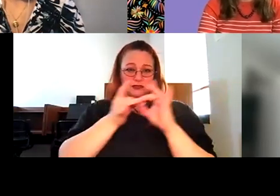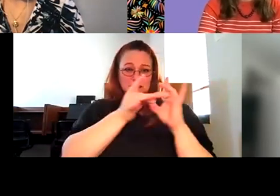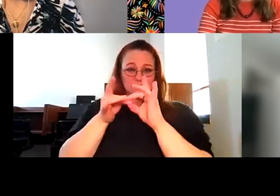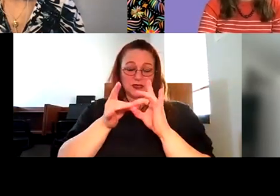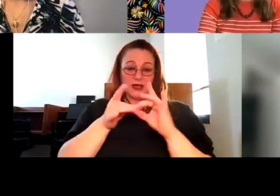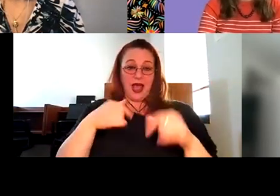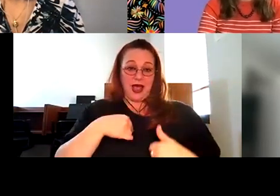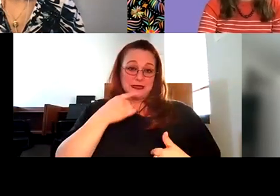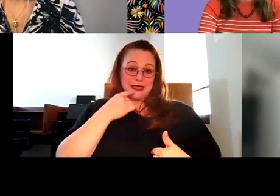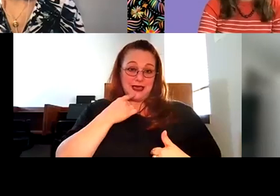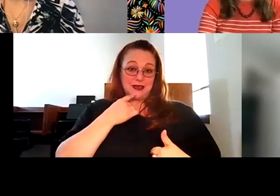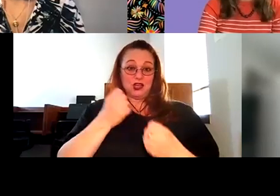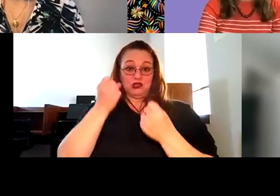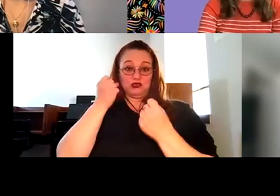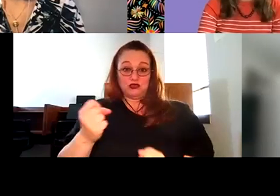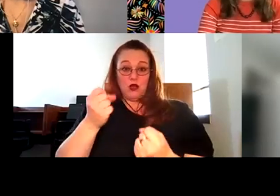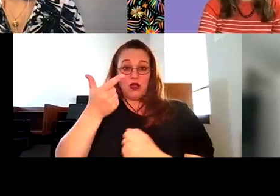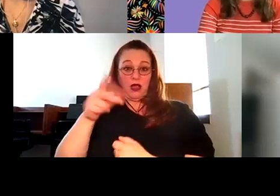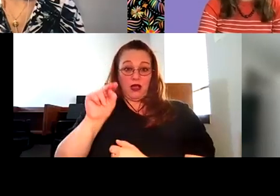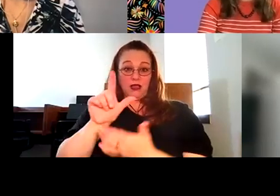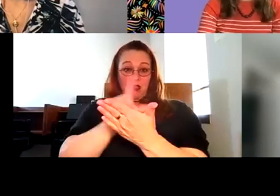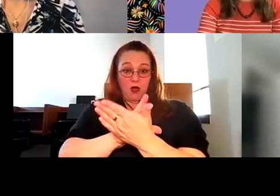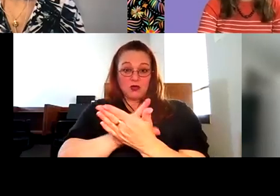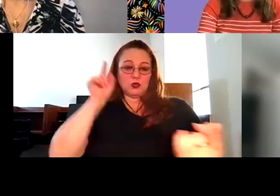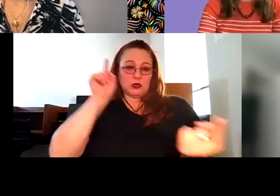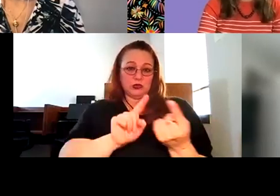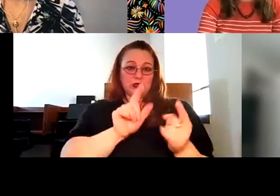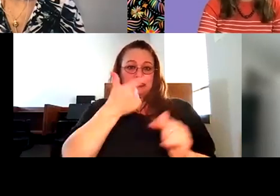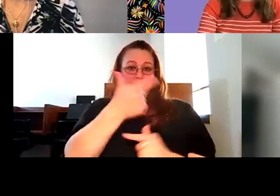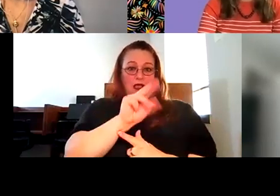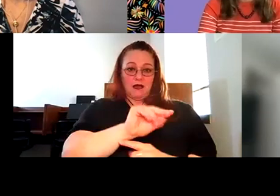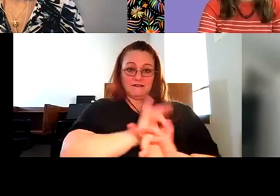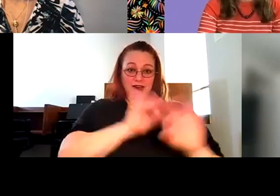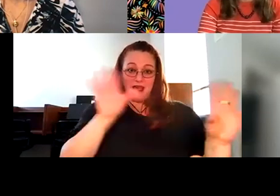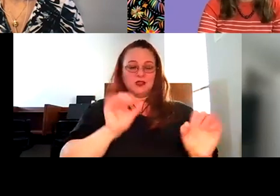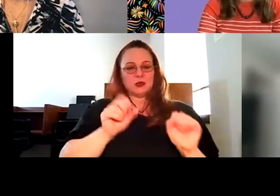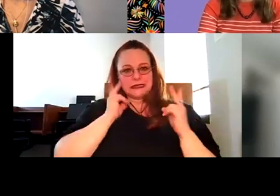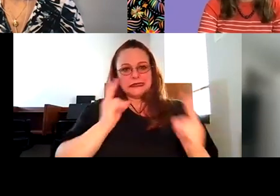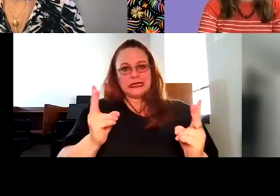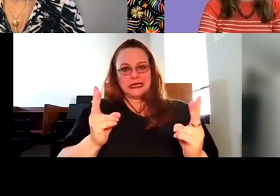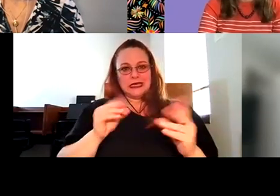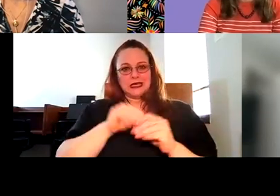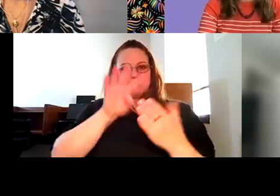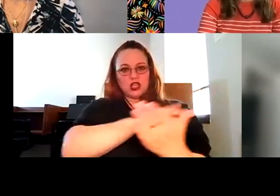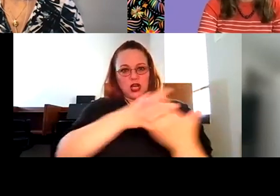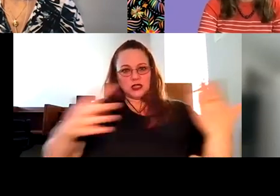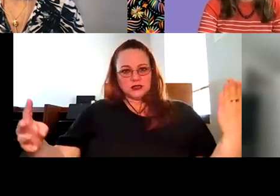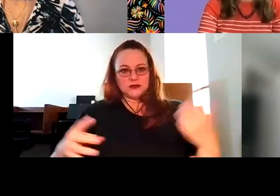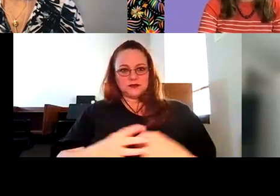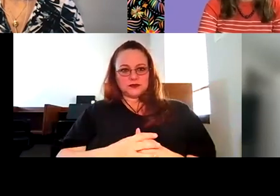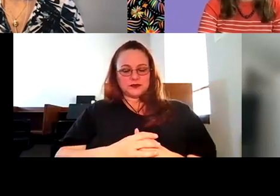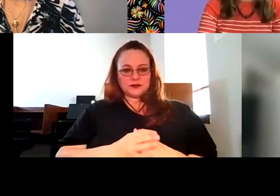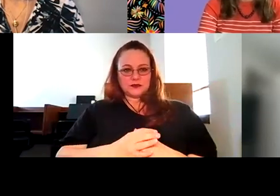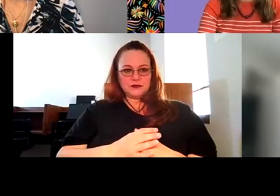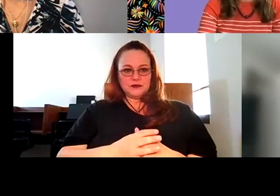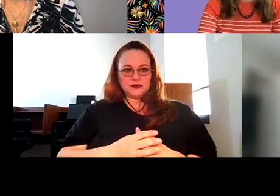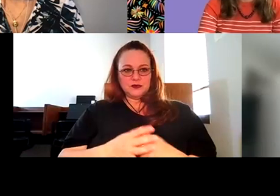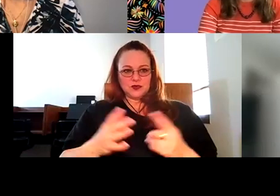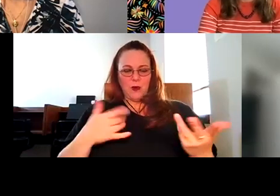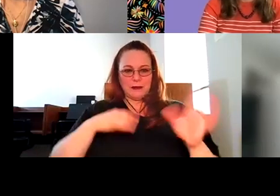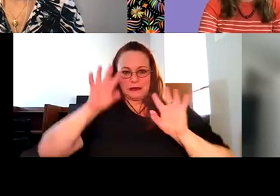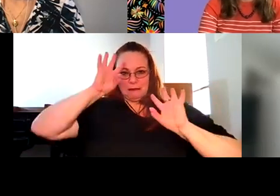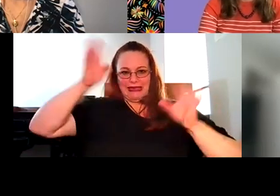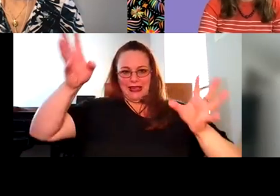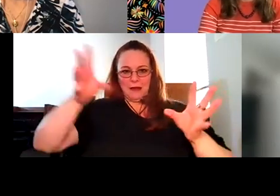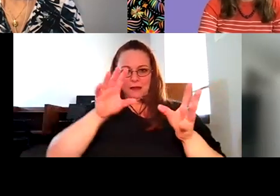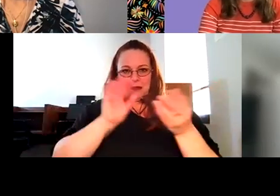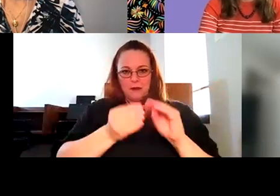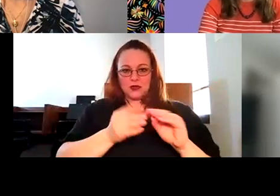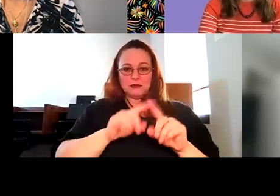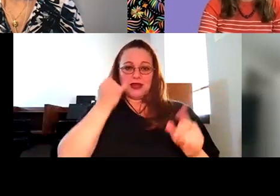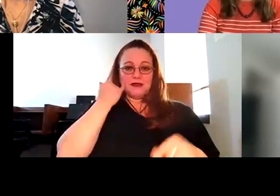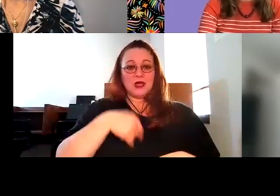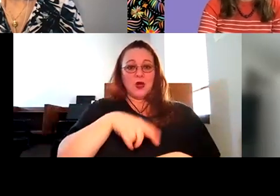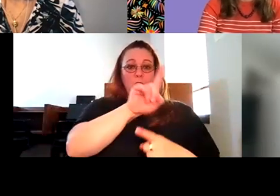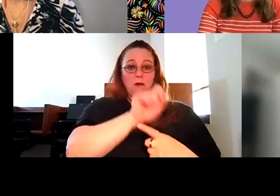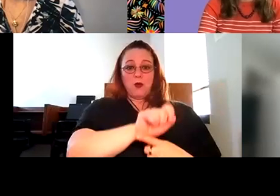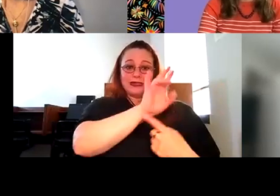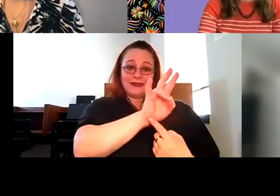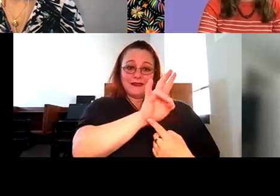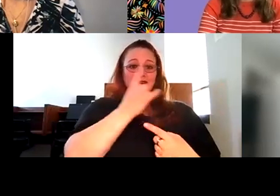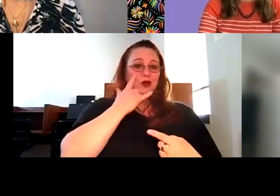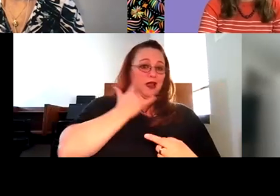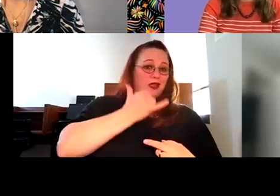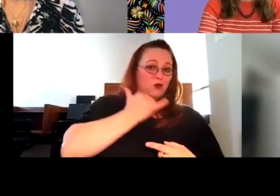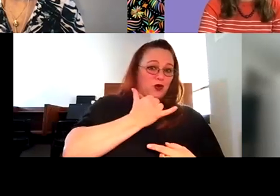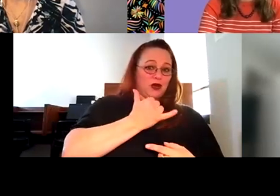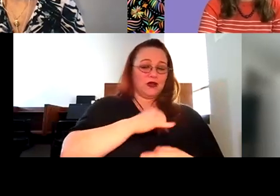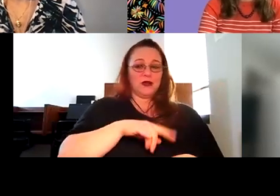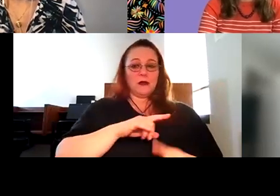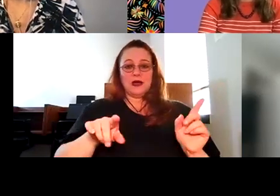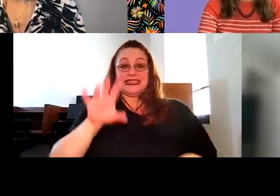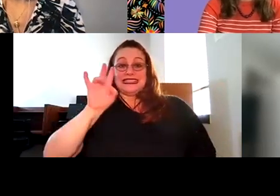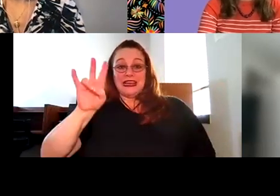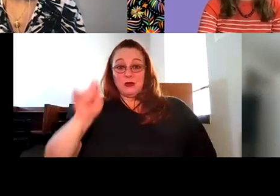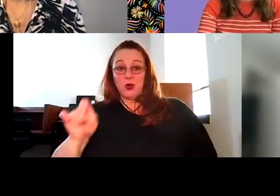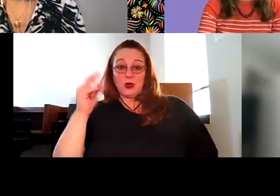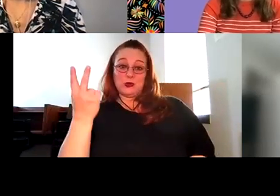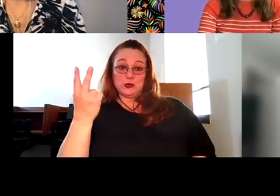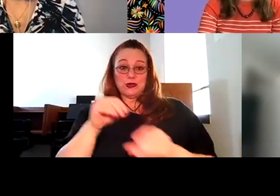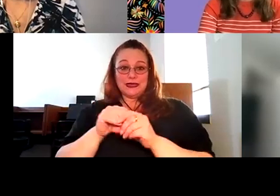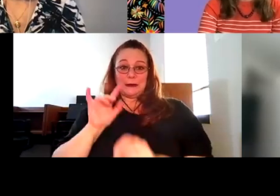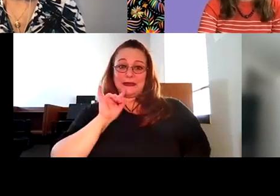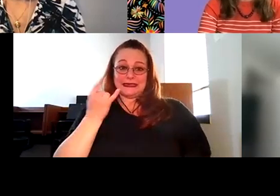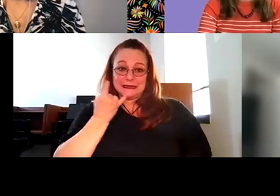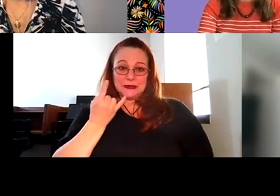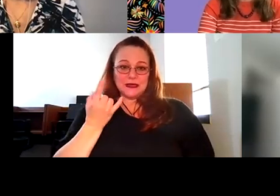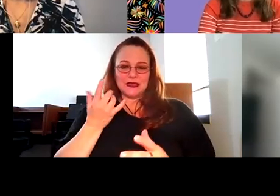Robyn Thomas: you know you can see it when you look at those those charts and it when in seeing the gun death rate is, you know, one I making this up for like one point seven per capita in California, and like seven point two. And you know Mississippi, you can see the difference. It's. It's really stark. I mean